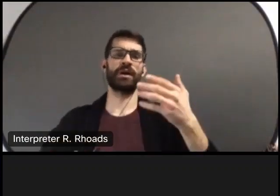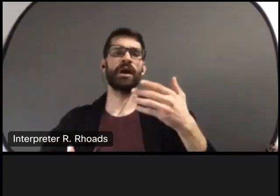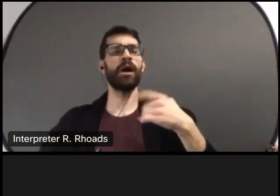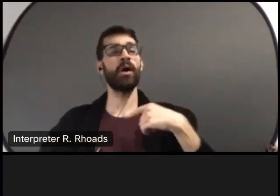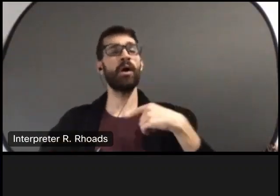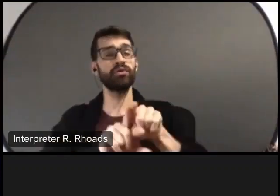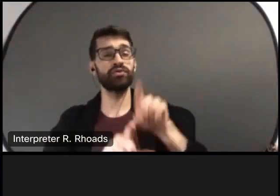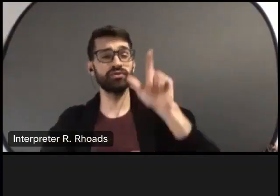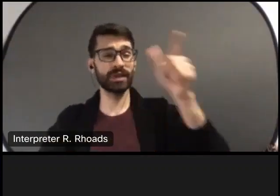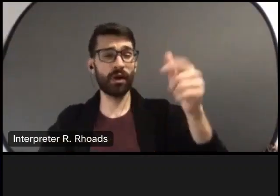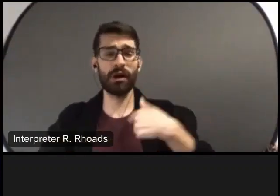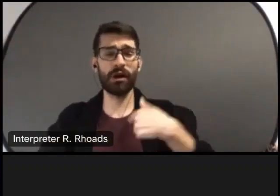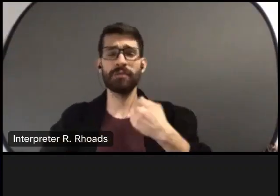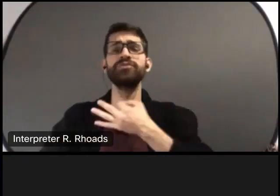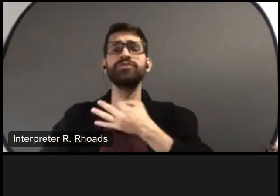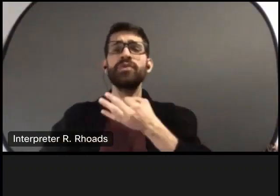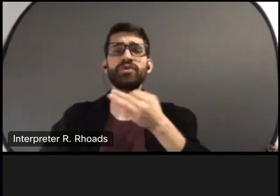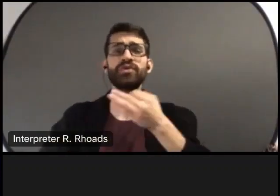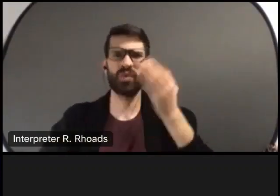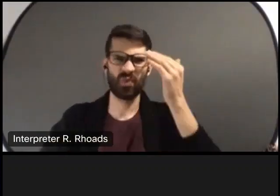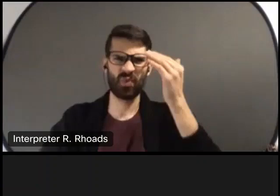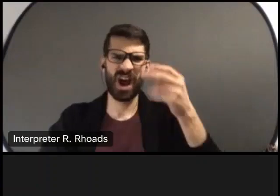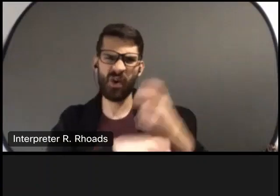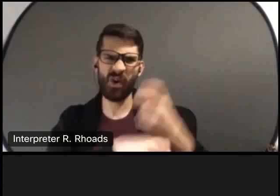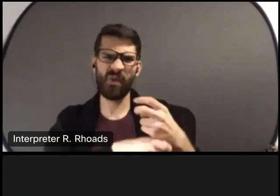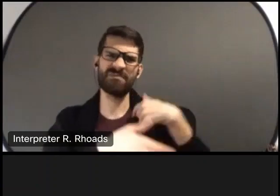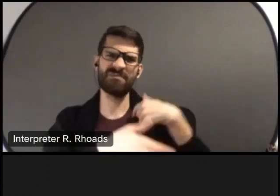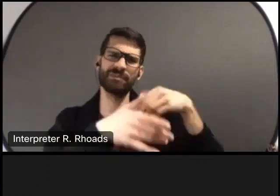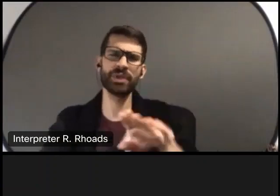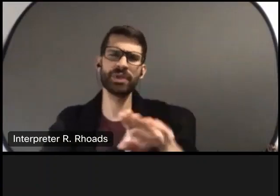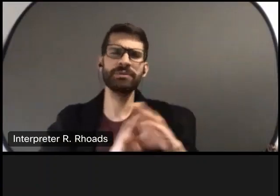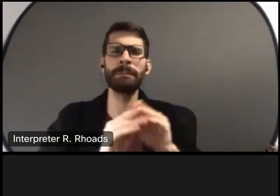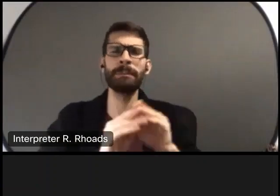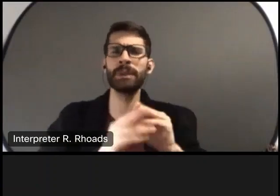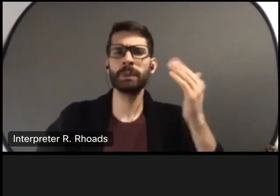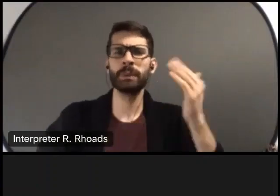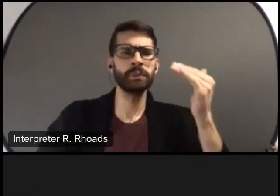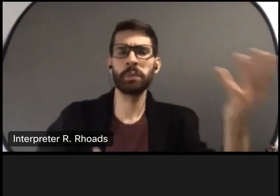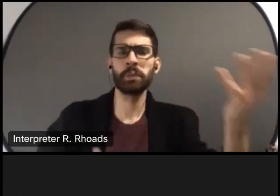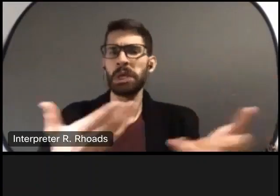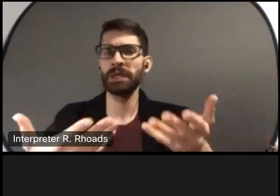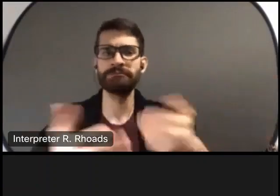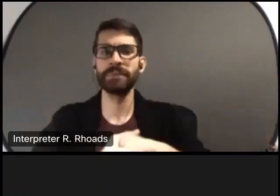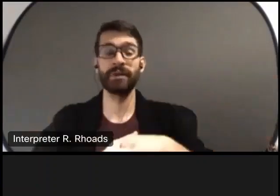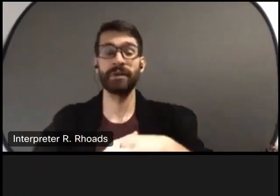the difficulty logging into the meeting but ... (Boese) Well we would love to know that too.